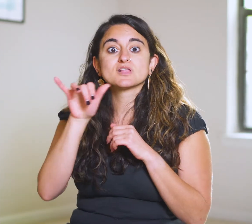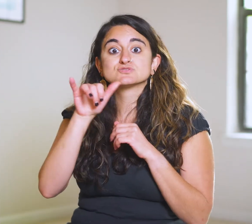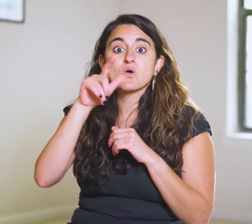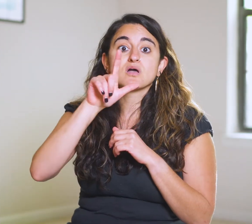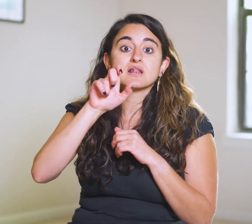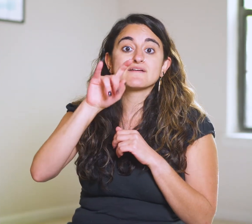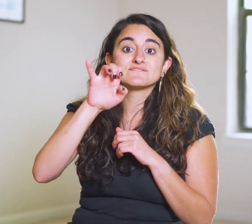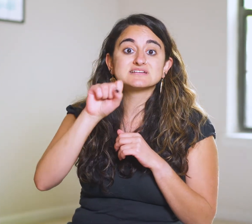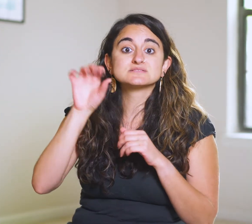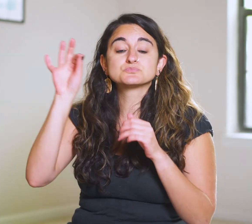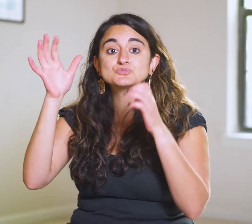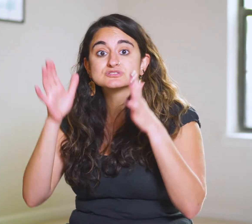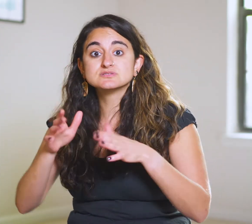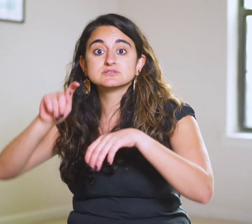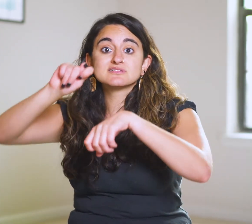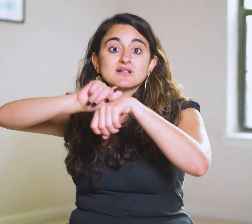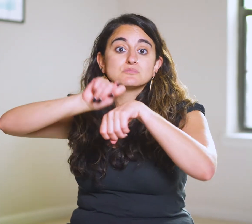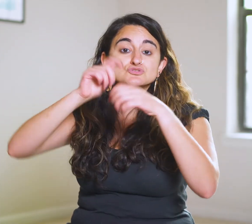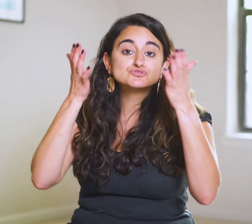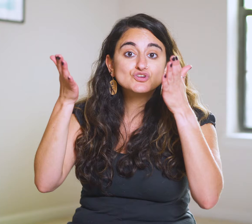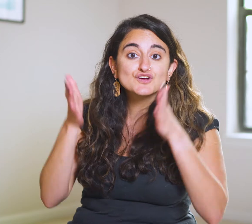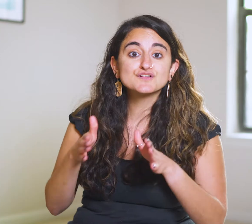as well as the Levites, priests, temple servants,